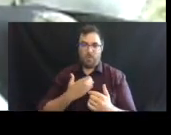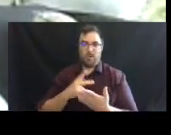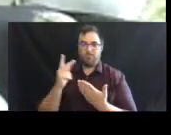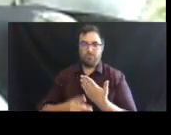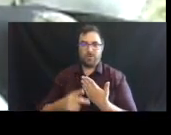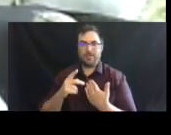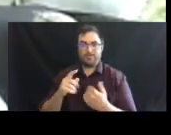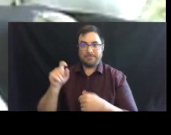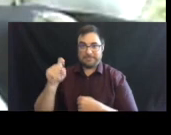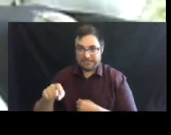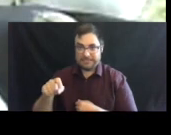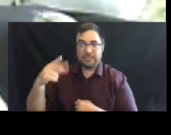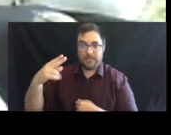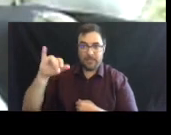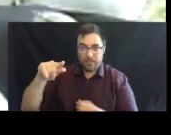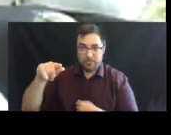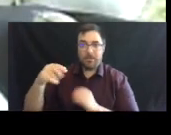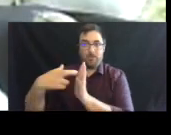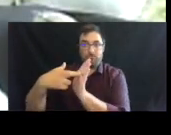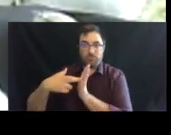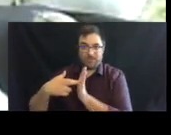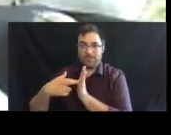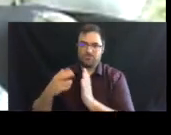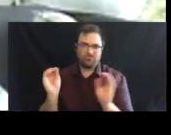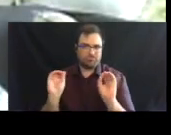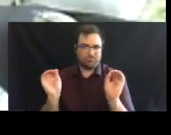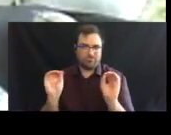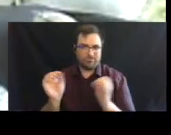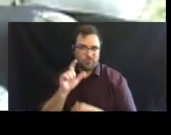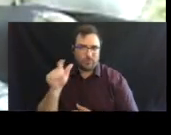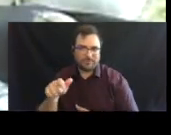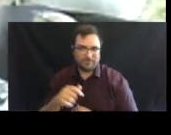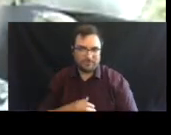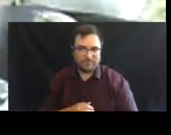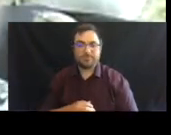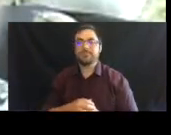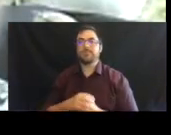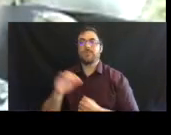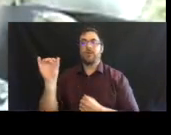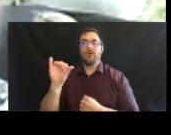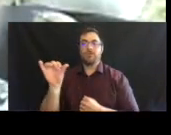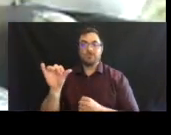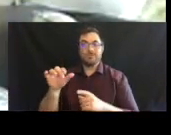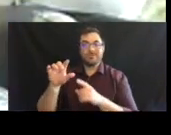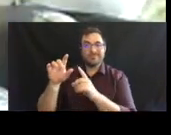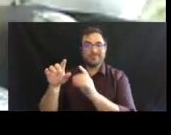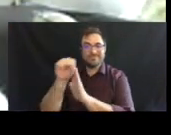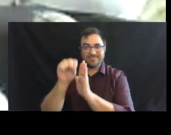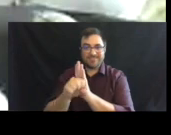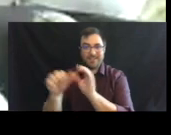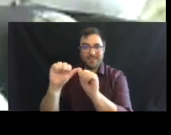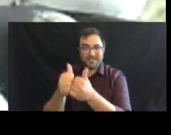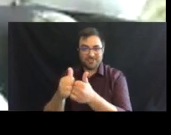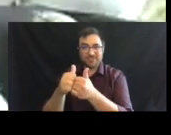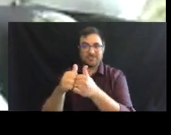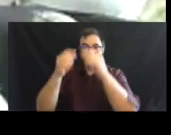HIPPA regulations and because we are under the same state agency according to the part c regs